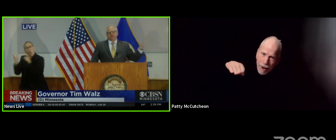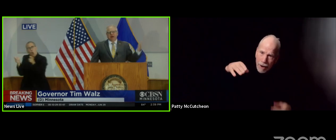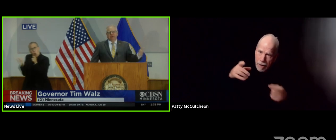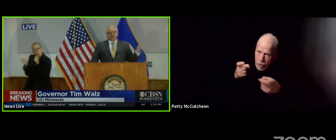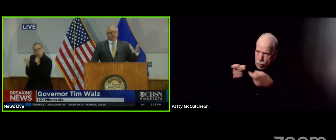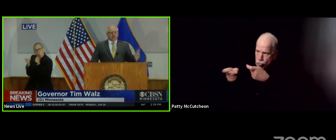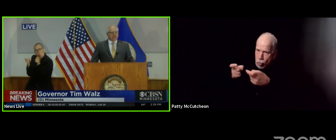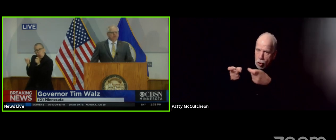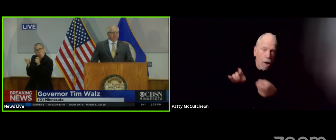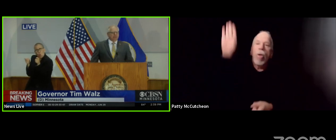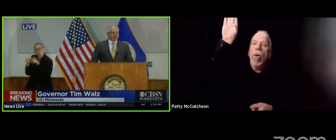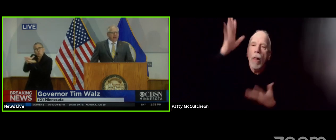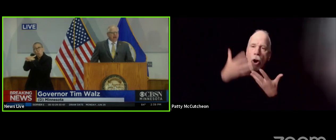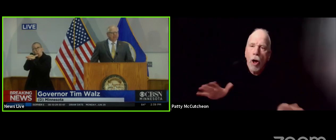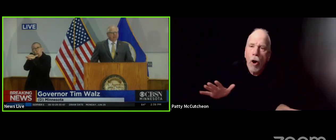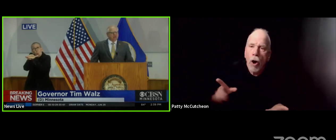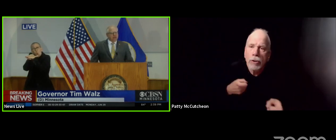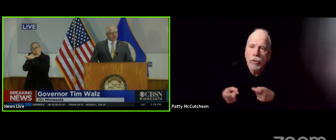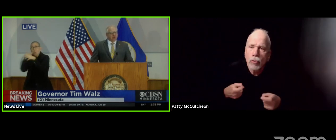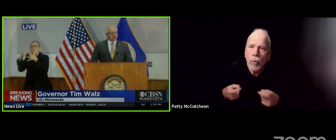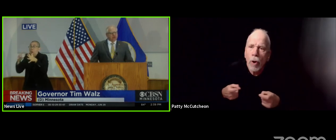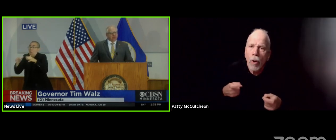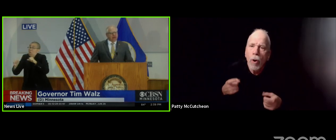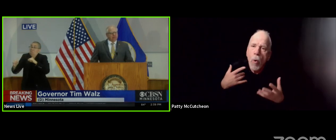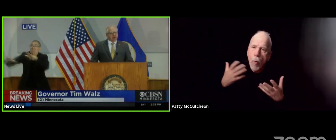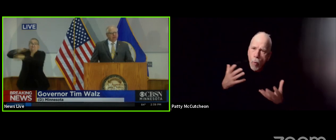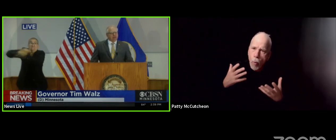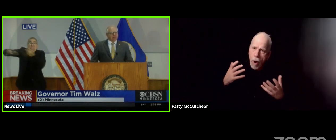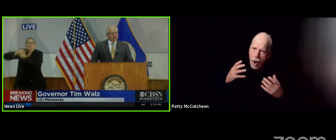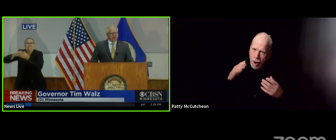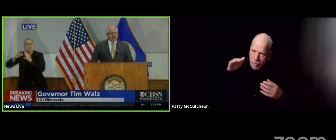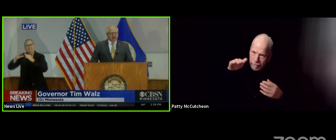AMOUNT OF DISRUPTION TO PEOPLE'S LIVES. SO, YES, WE ARE STILL IN THAT PROCESS.